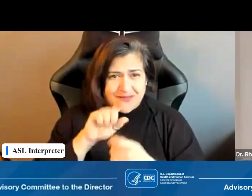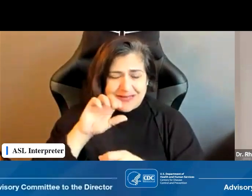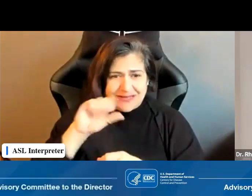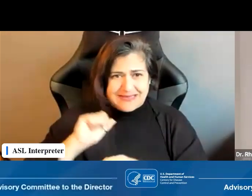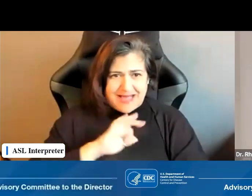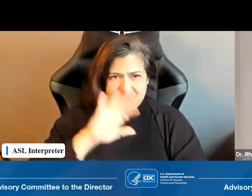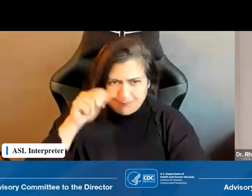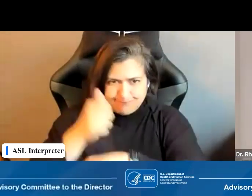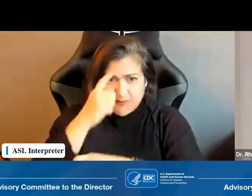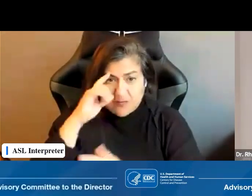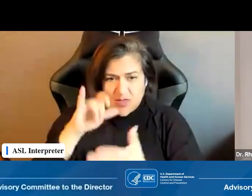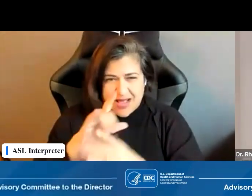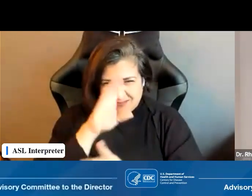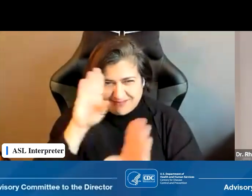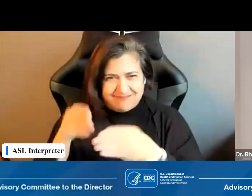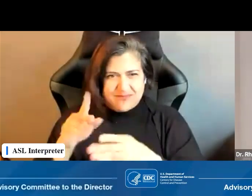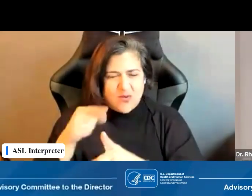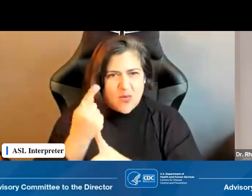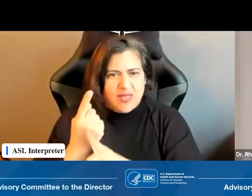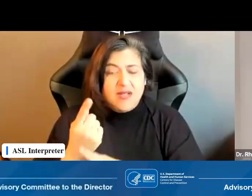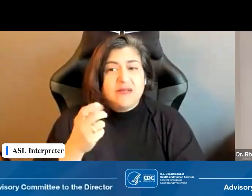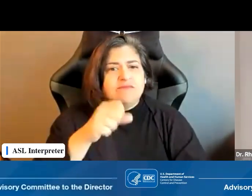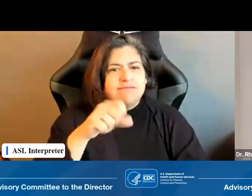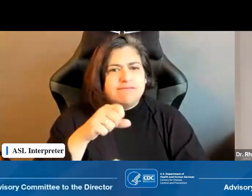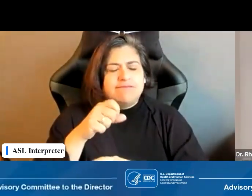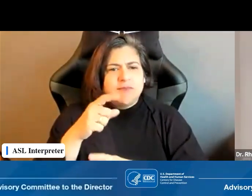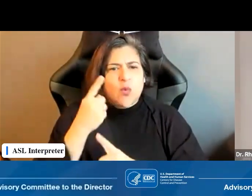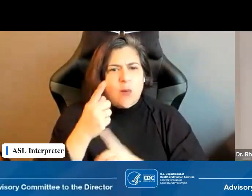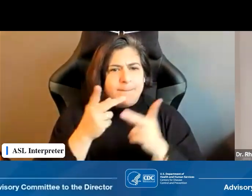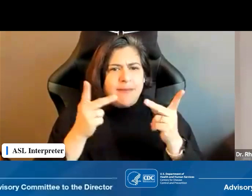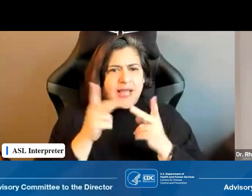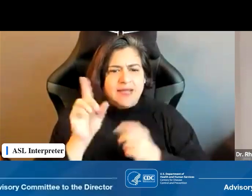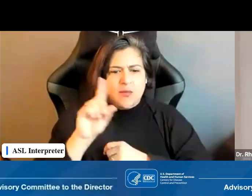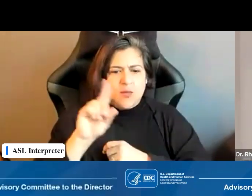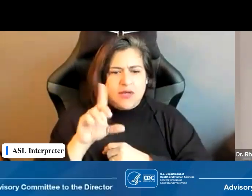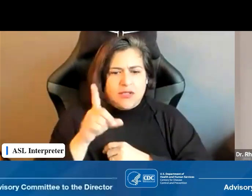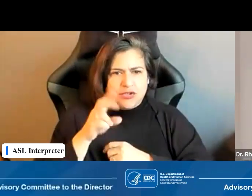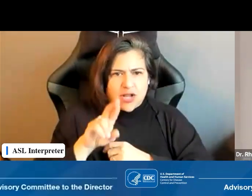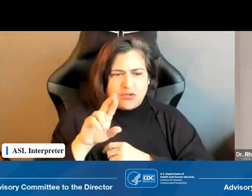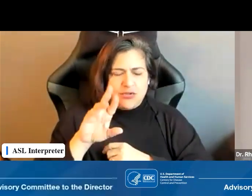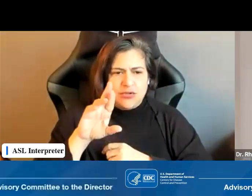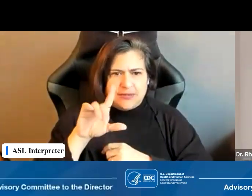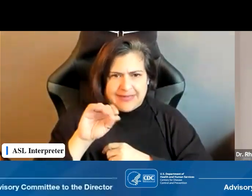Yeah. So this is another place where you know, Dr. Walensky was able to find us resources when we got this project kicked off.